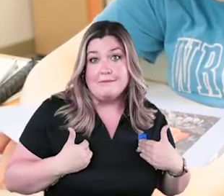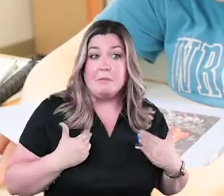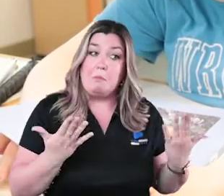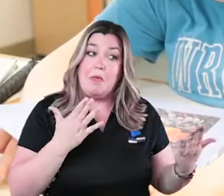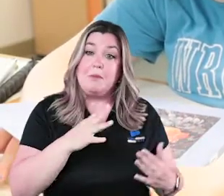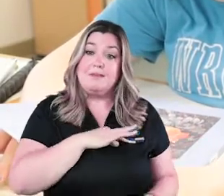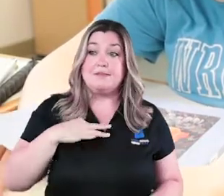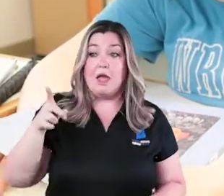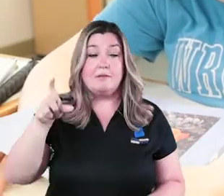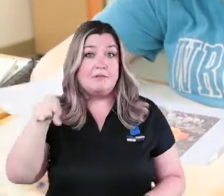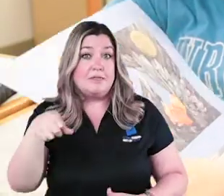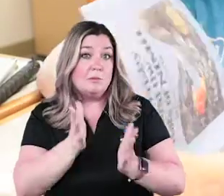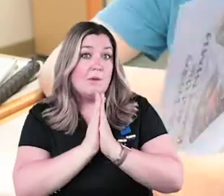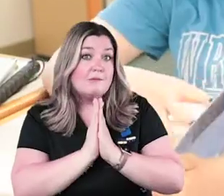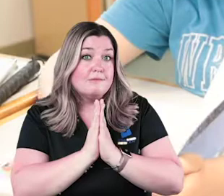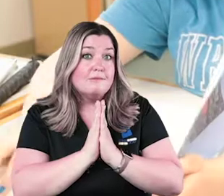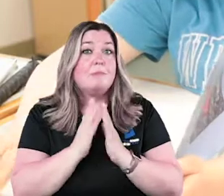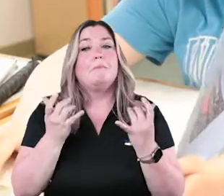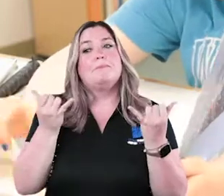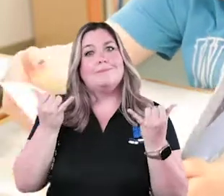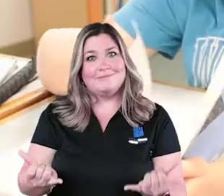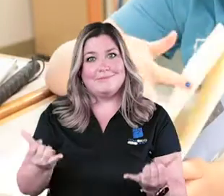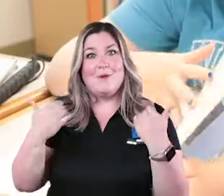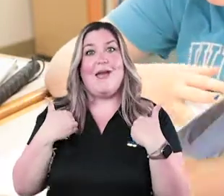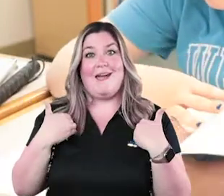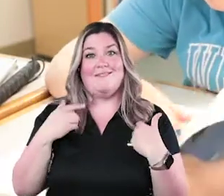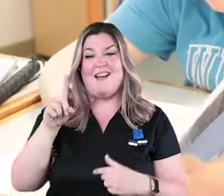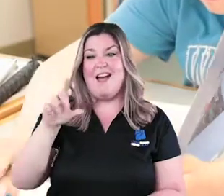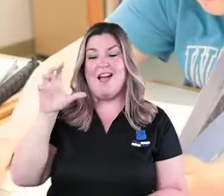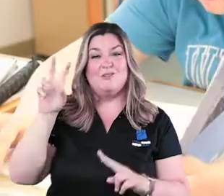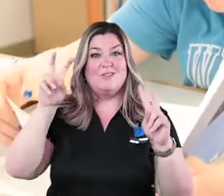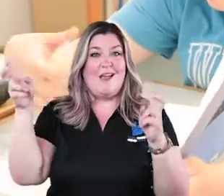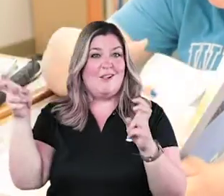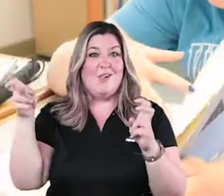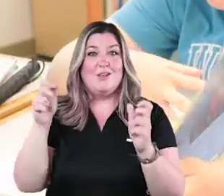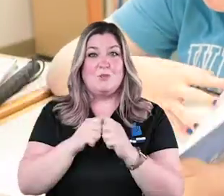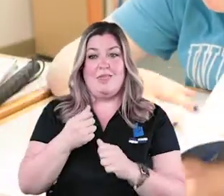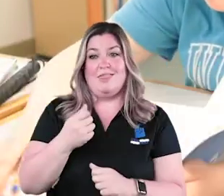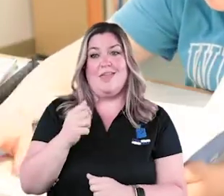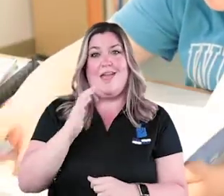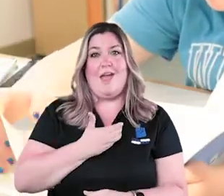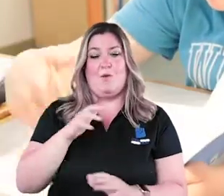simple. It just means purchasing an item that we don't own, but that a staff member needs. And